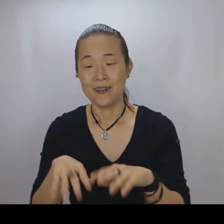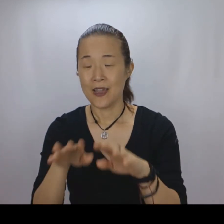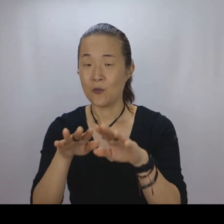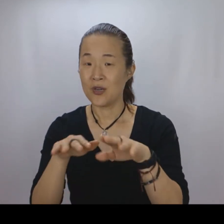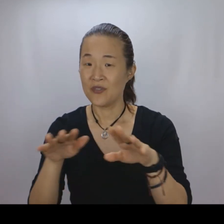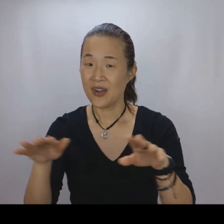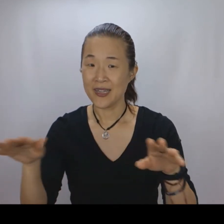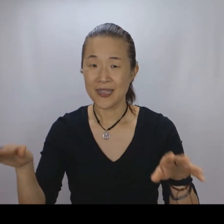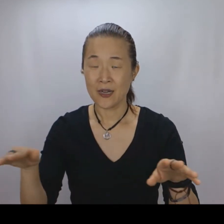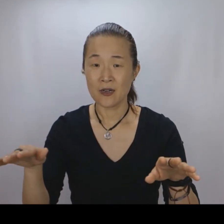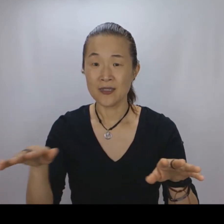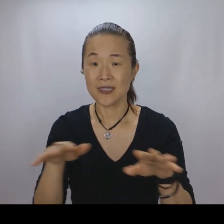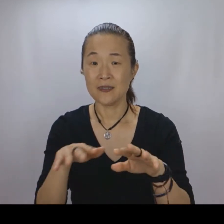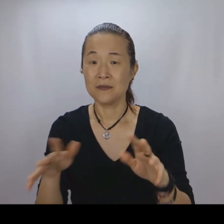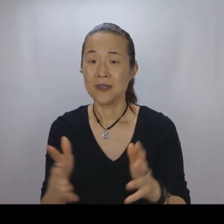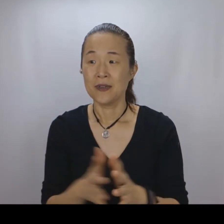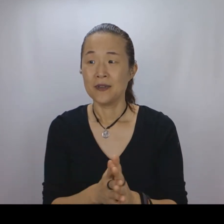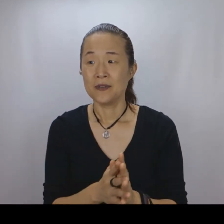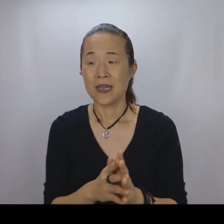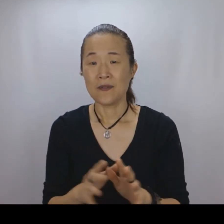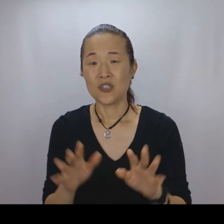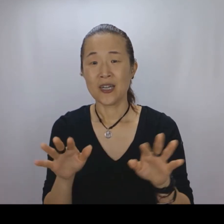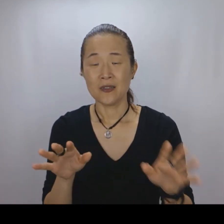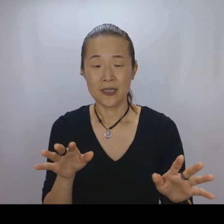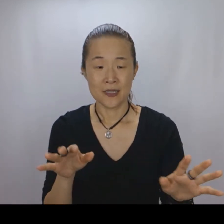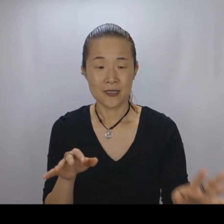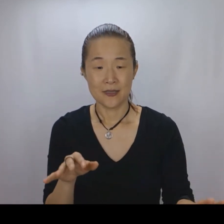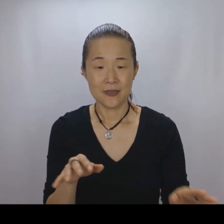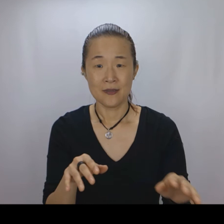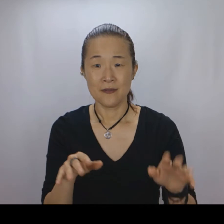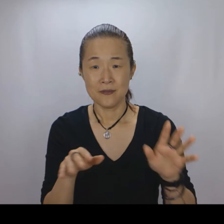At whatever height they are so you can have a child that is, you know,